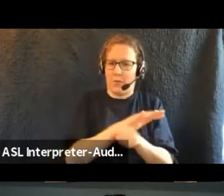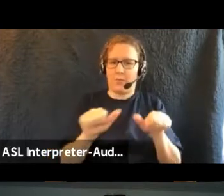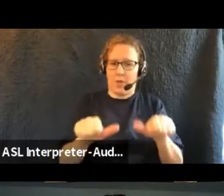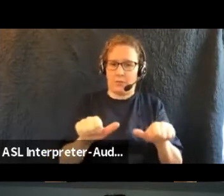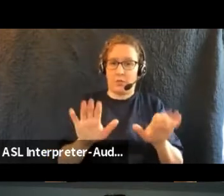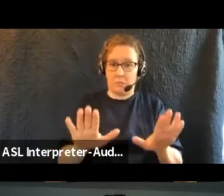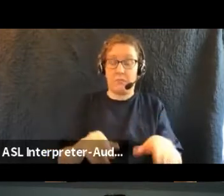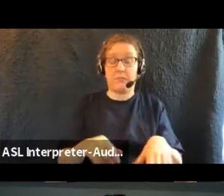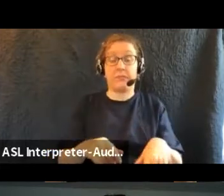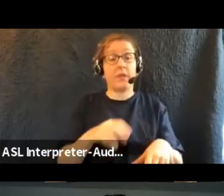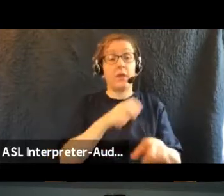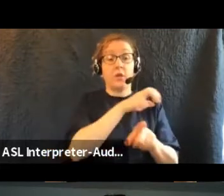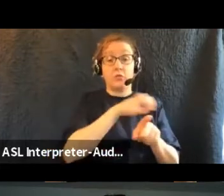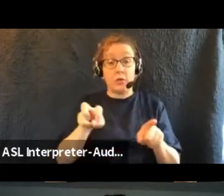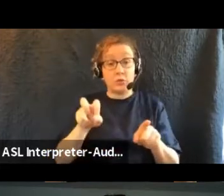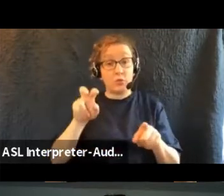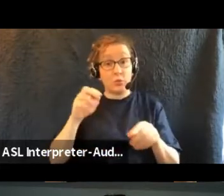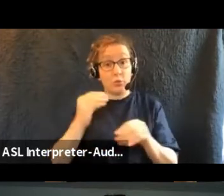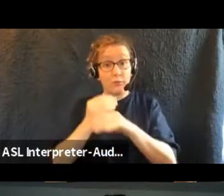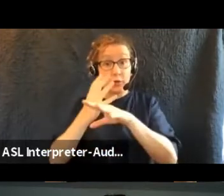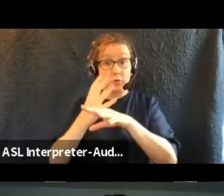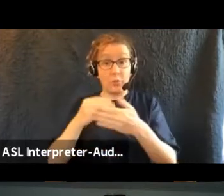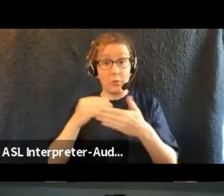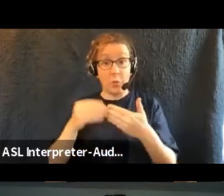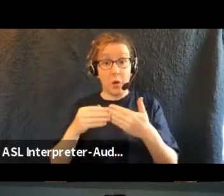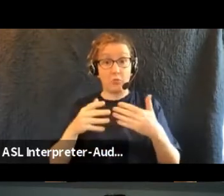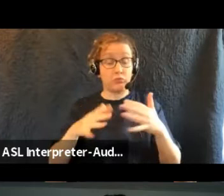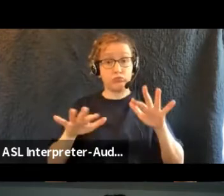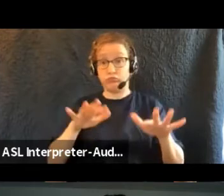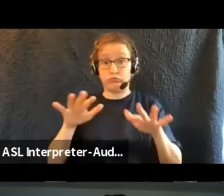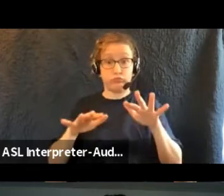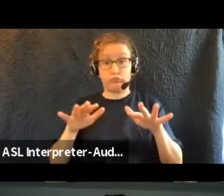With the transition to virtual programs, we had to completely rethink that.